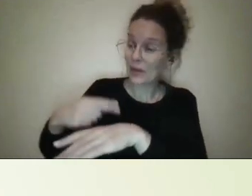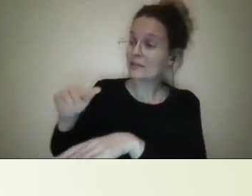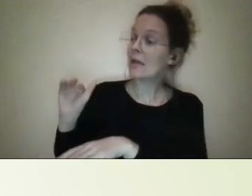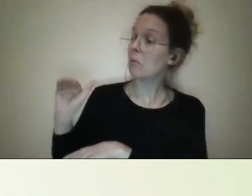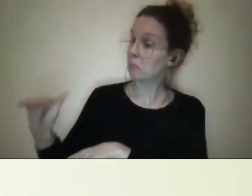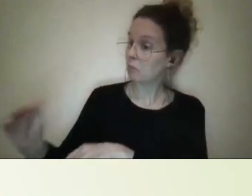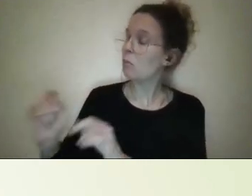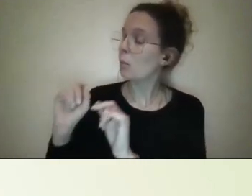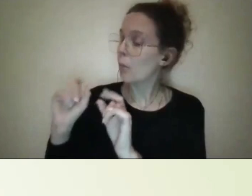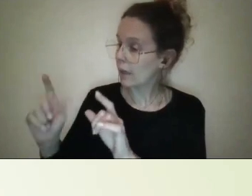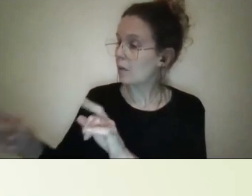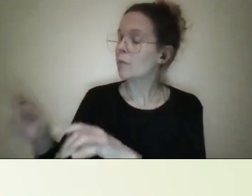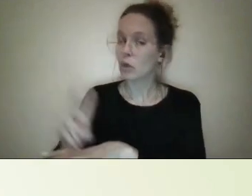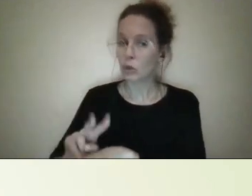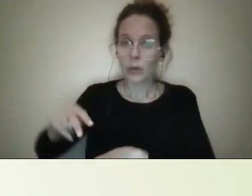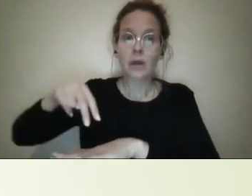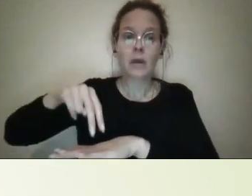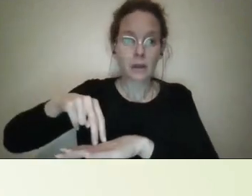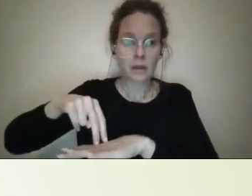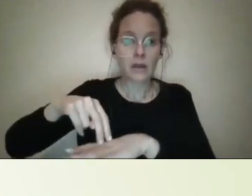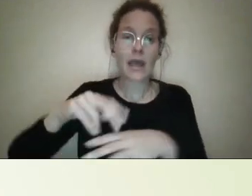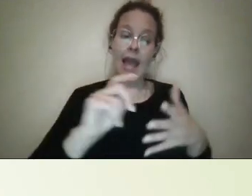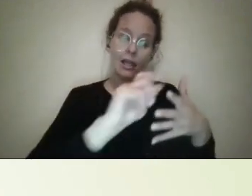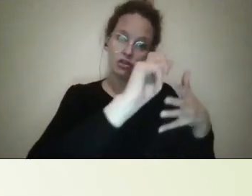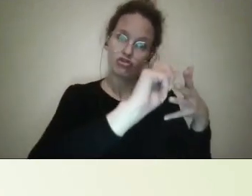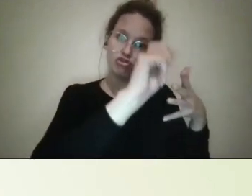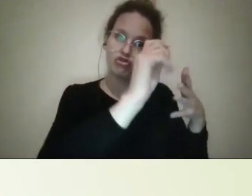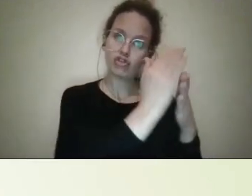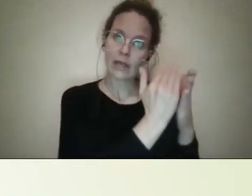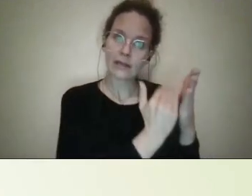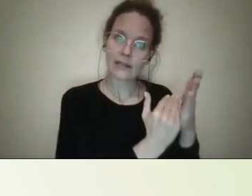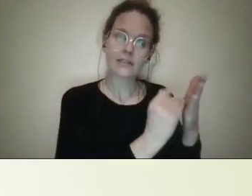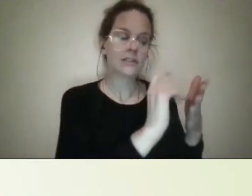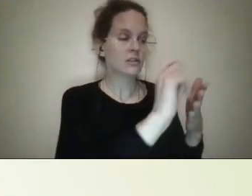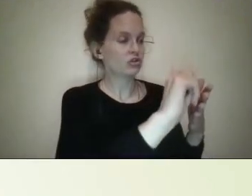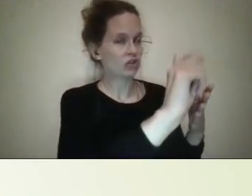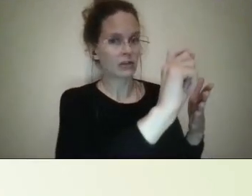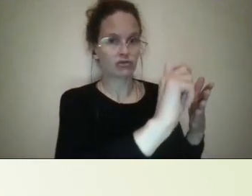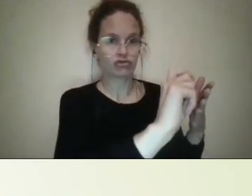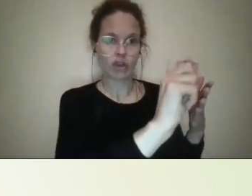then you have your checklist which you would check off when you're done. And I want you to be at that